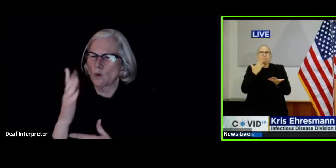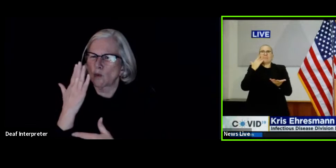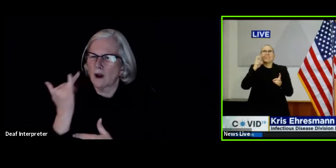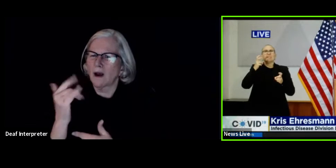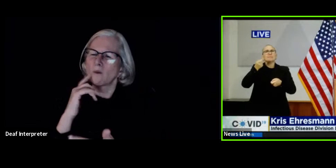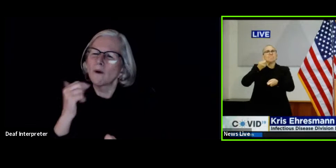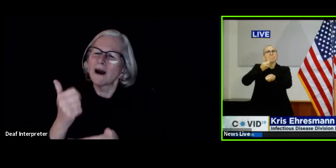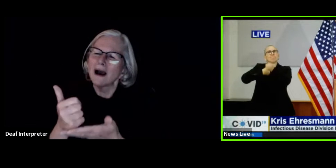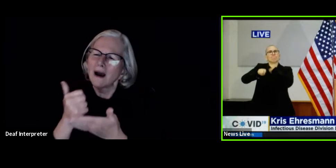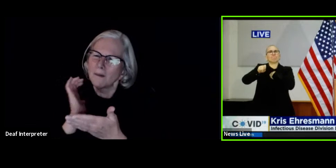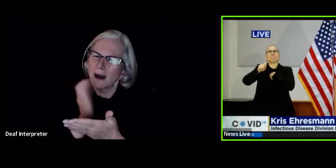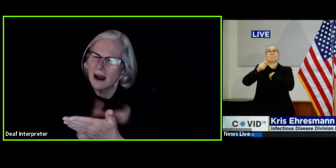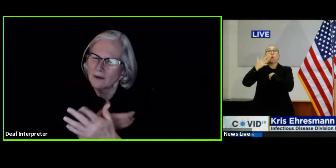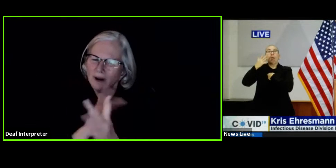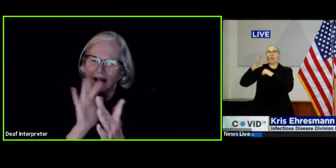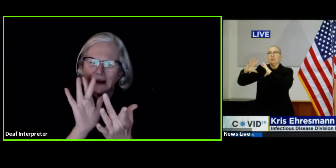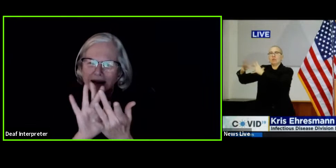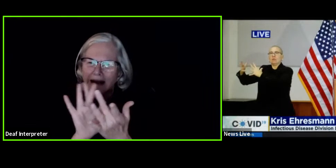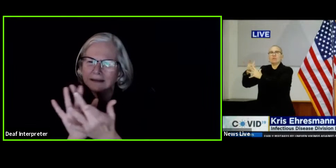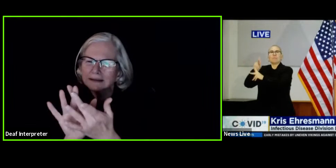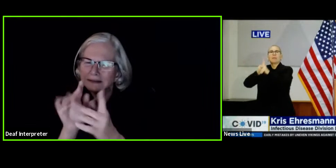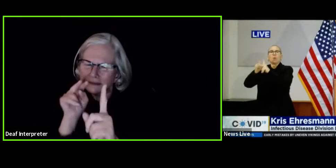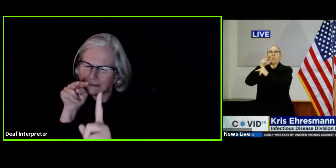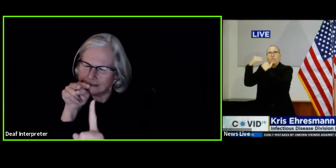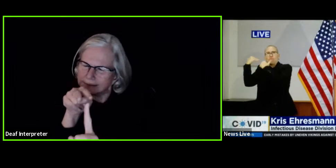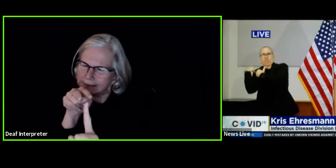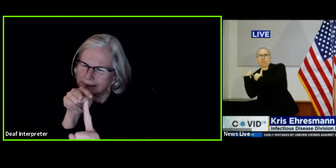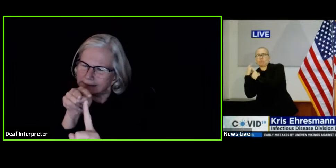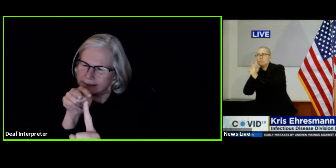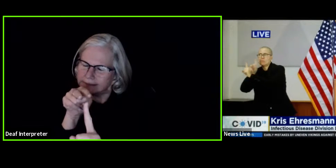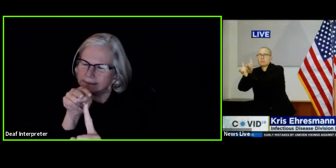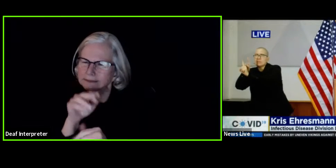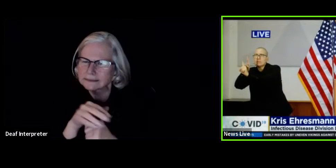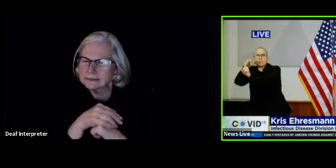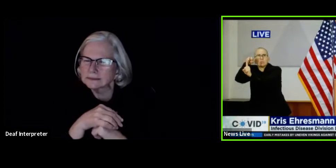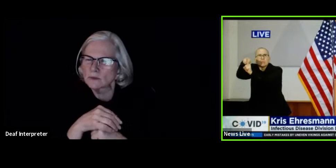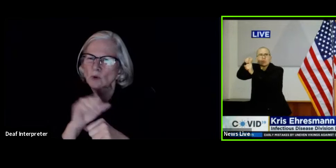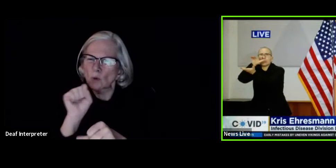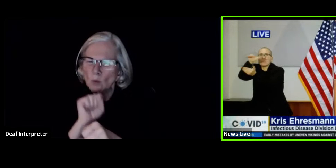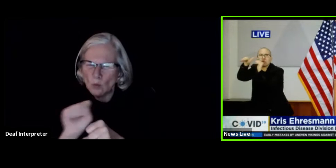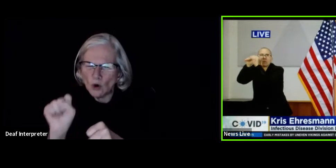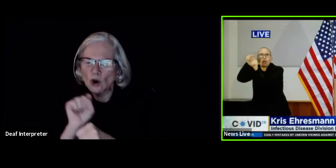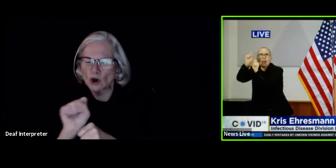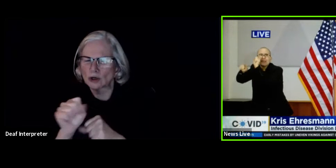TRACING EFFORTS. TYPICALLY, WE HAVE TO RELY ON A PERSON REMEMBERING